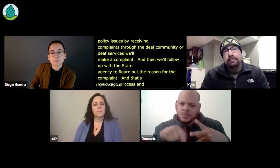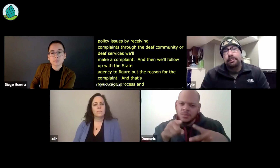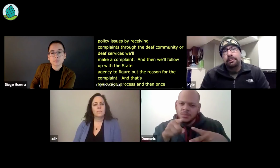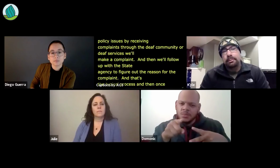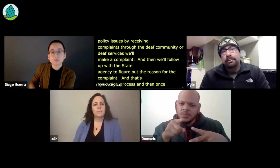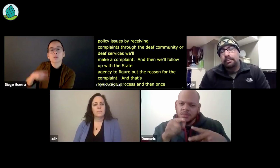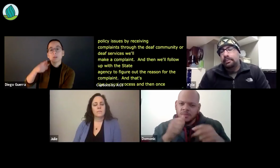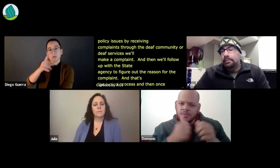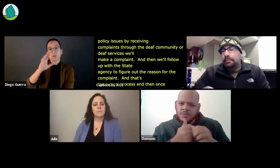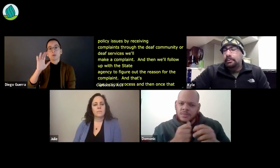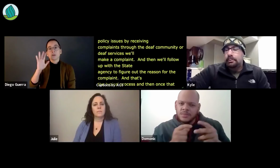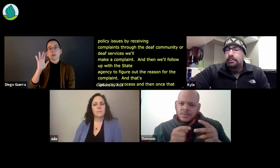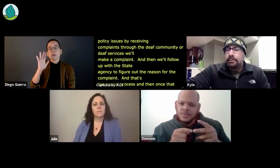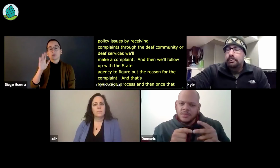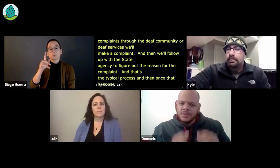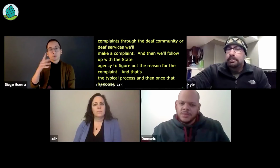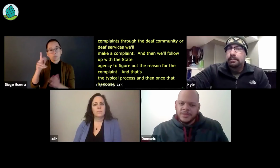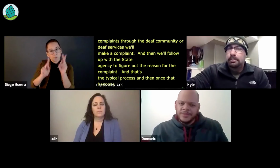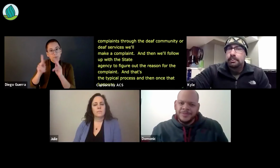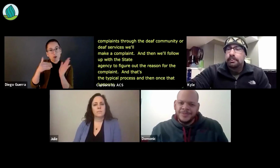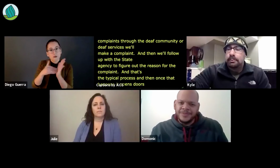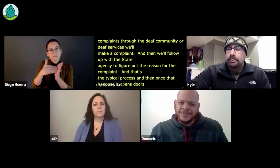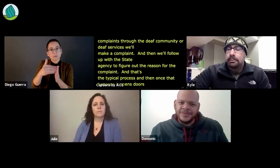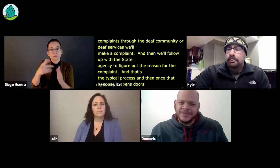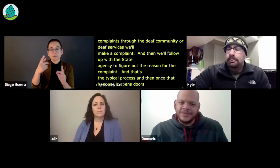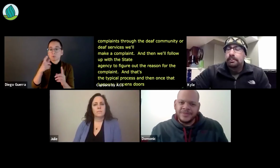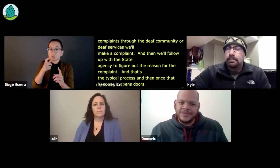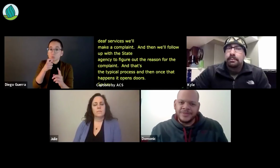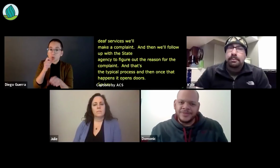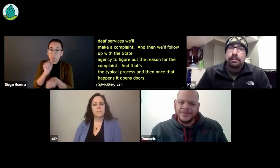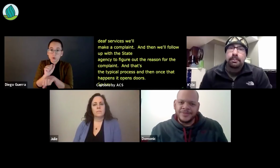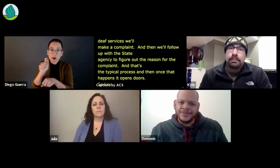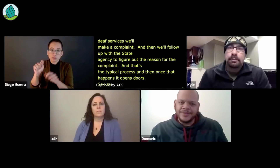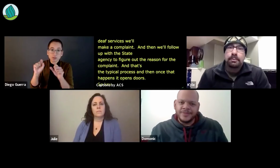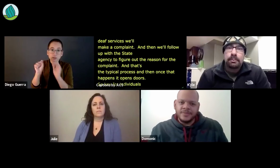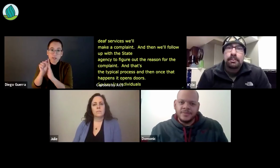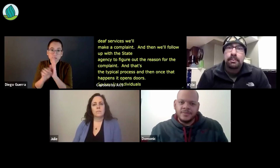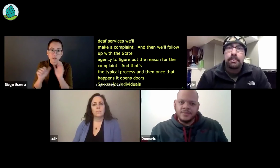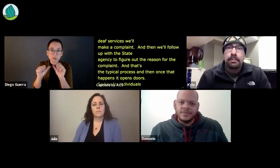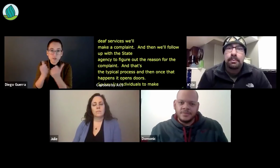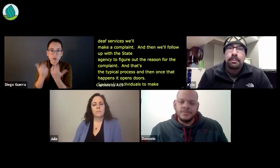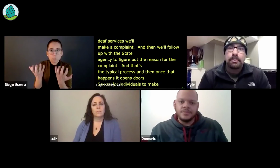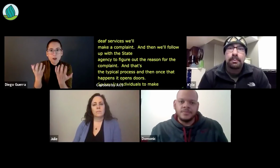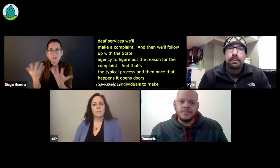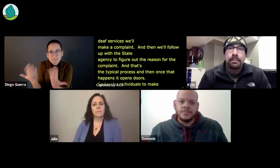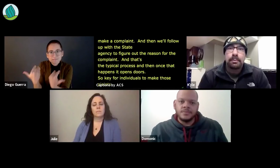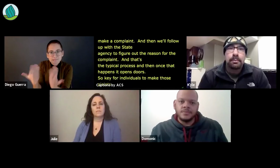and you had another part of your question, Diego? Diego says, yes. People that work at state agencies